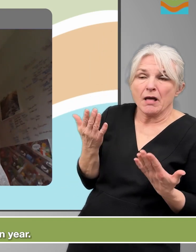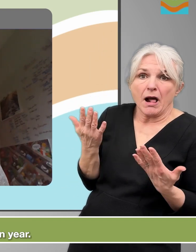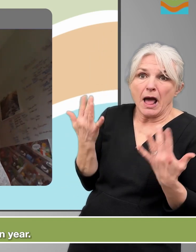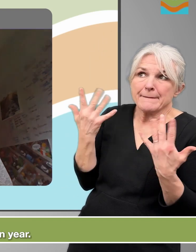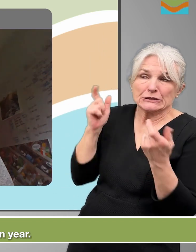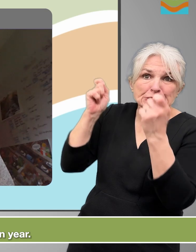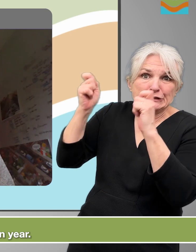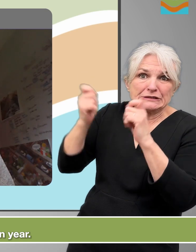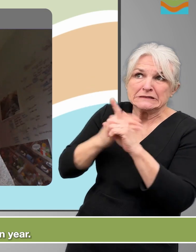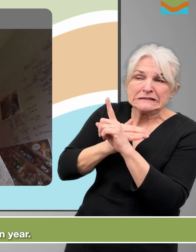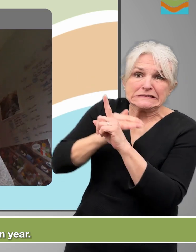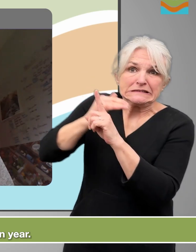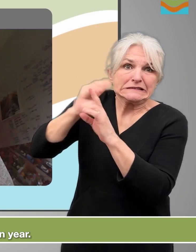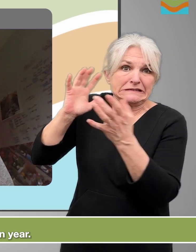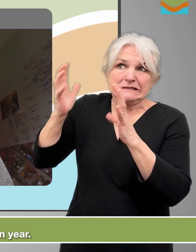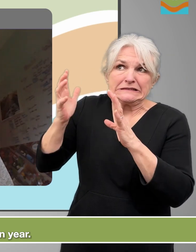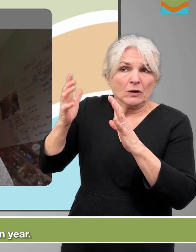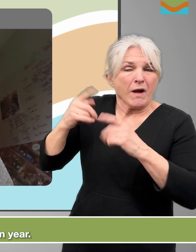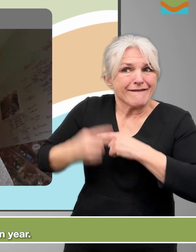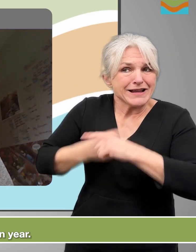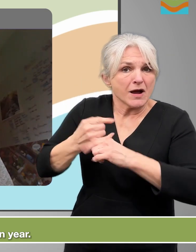impacts are increasing year on year.